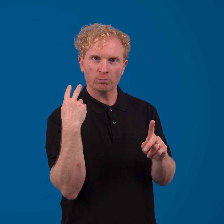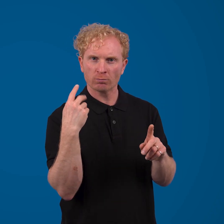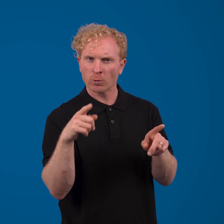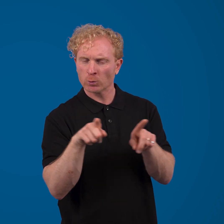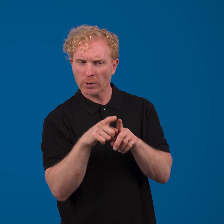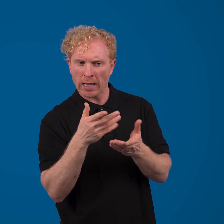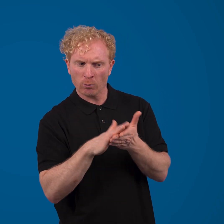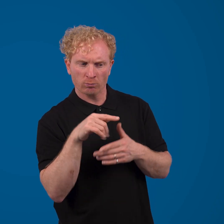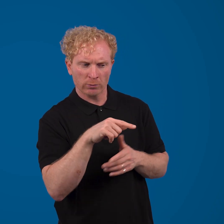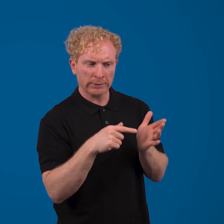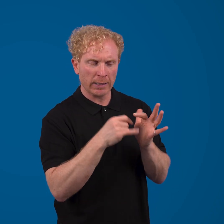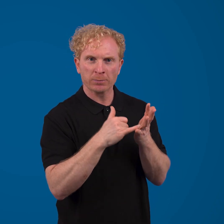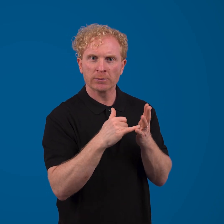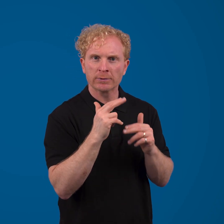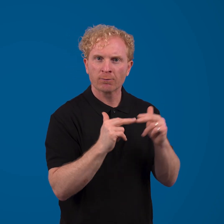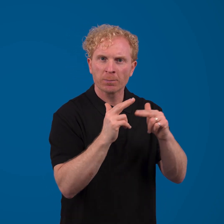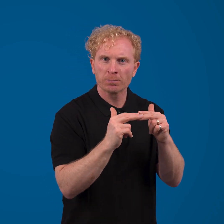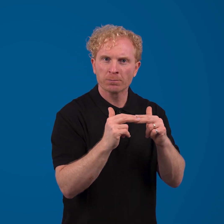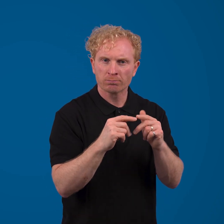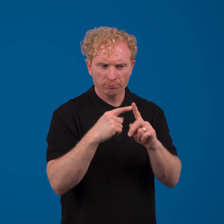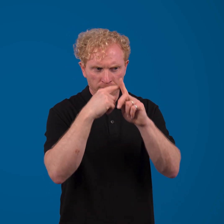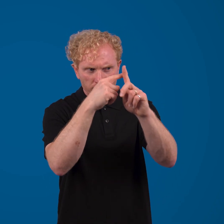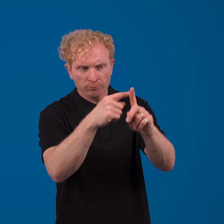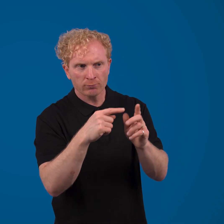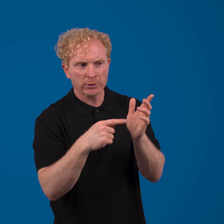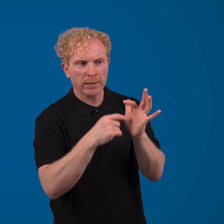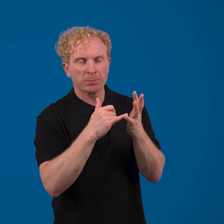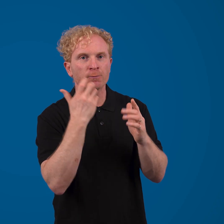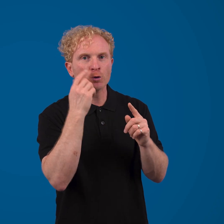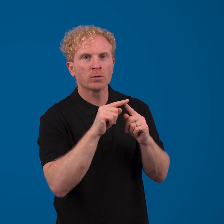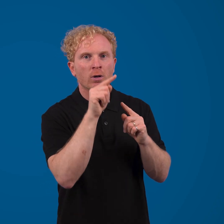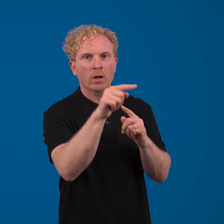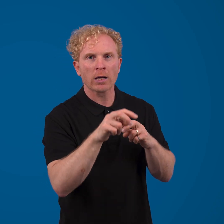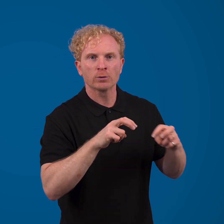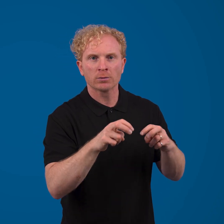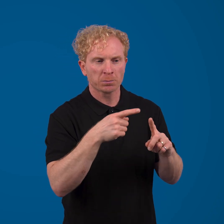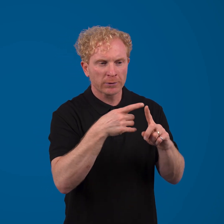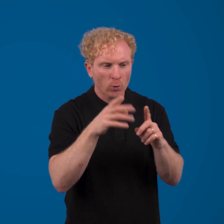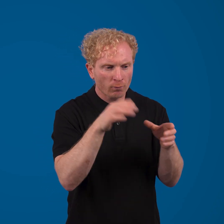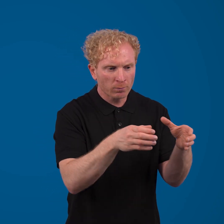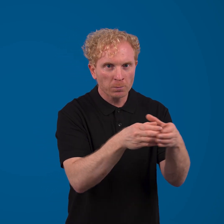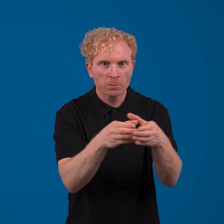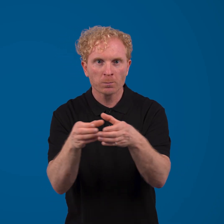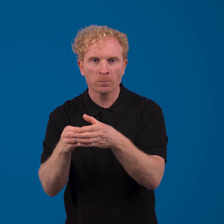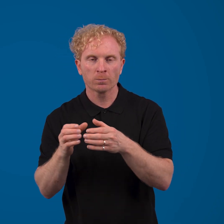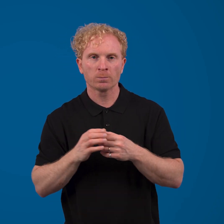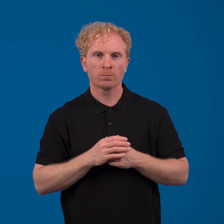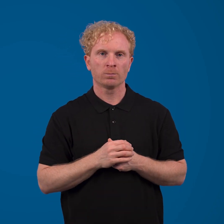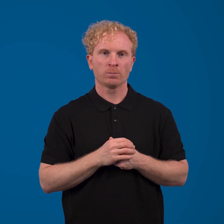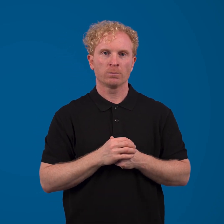including how TAPs are developed, and targeting future TAP actions on specific cohorts.